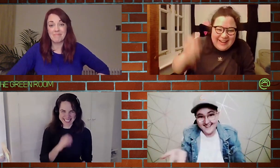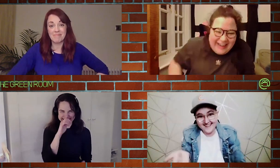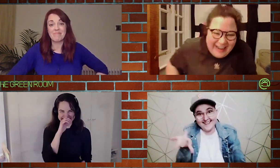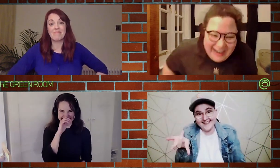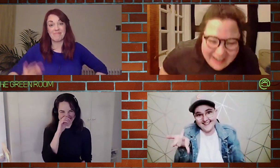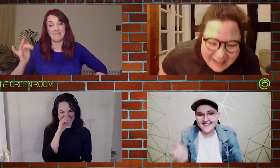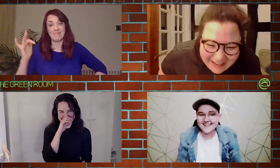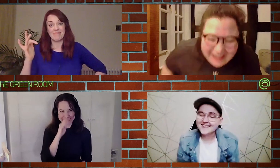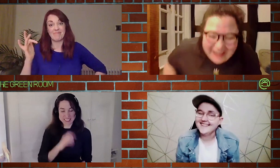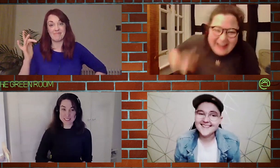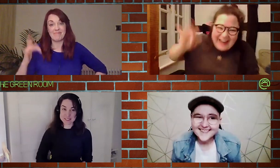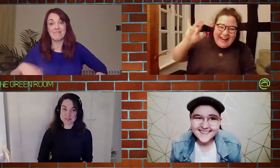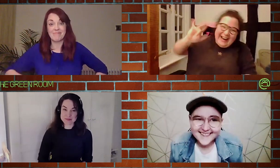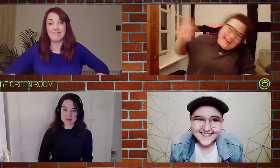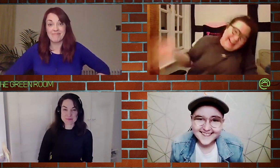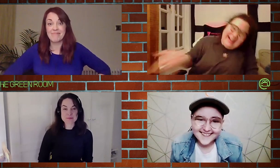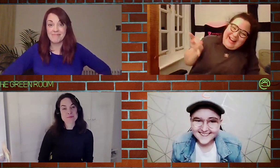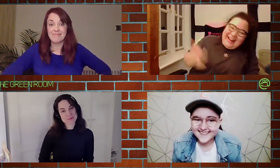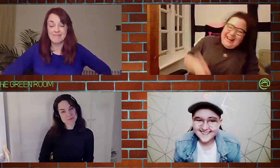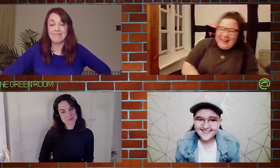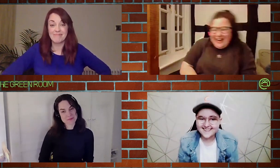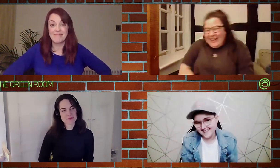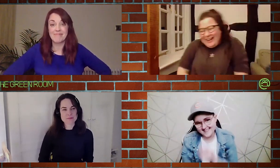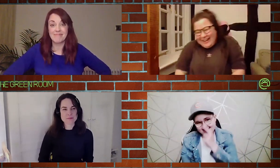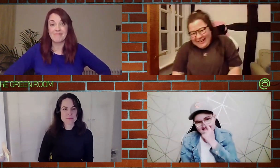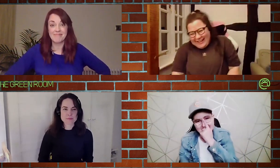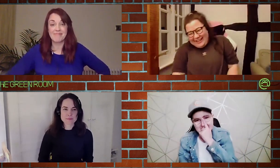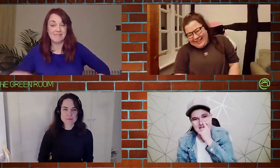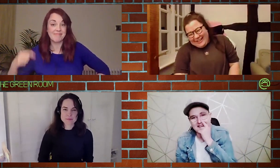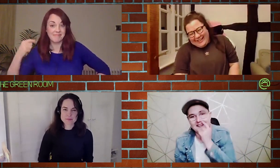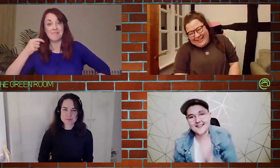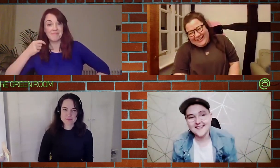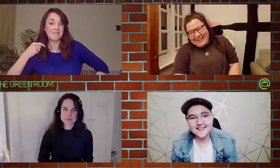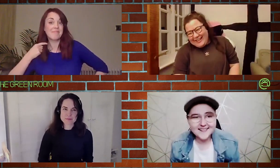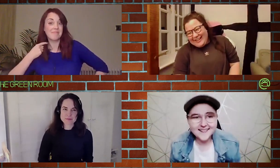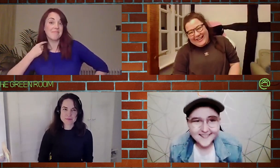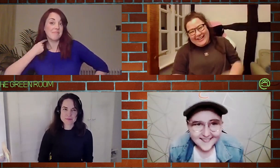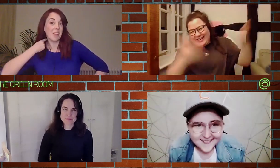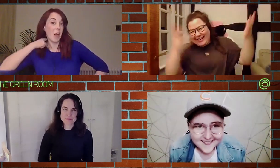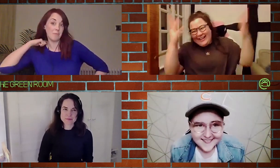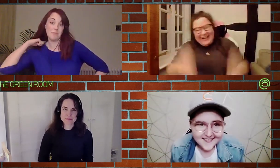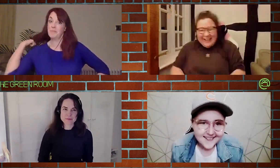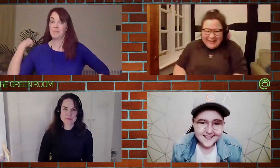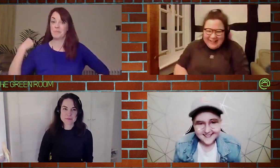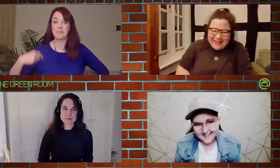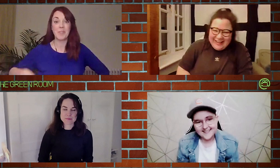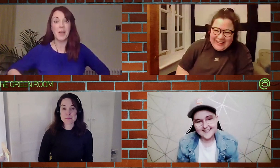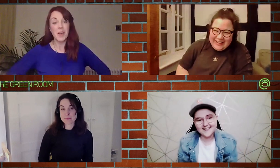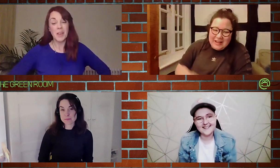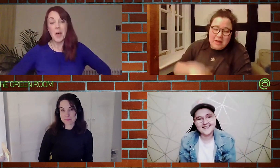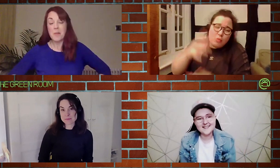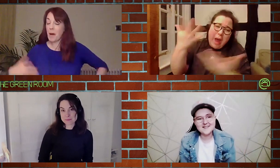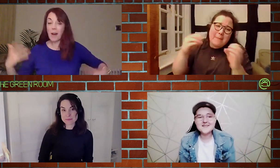yo what? Because obviously it has rude connotations. The handshape that I'm using, so...